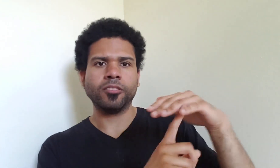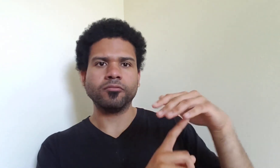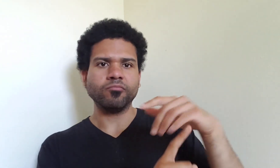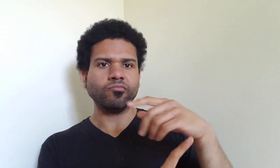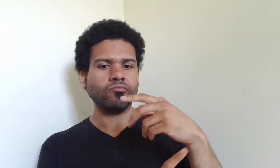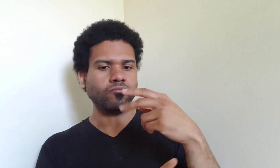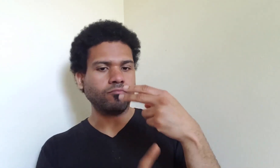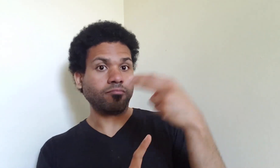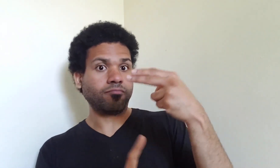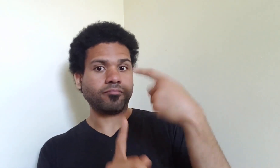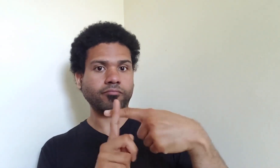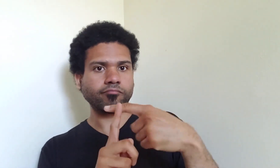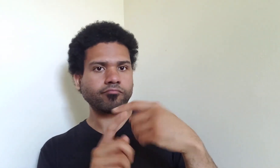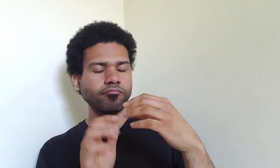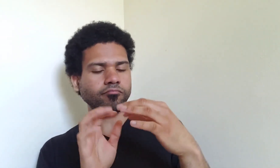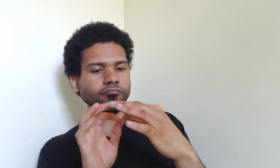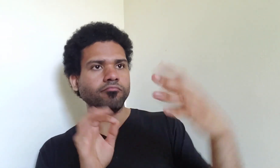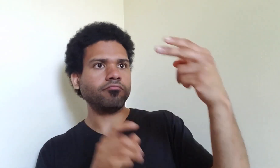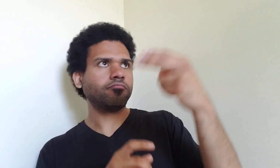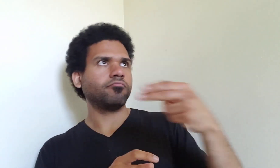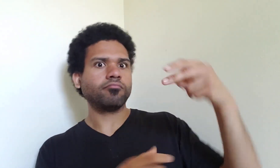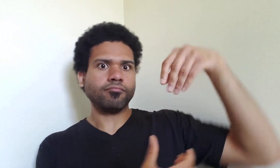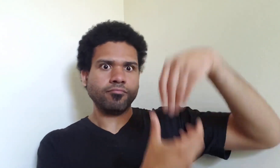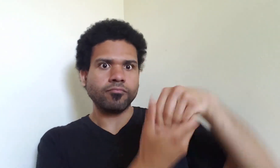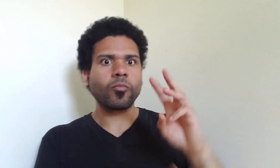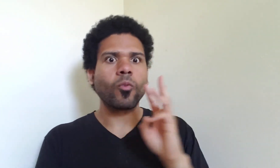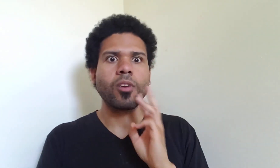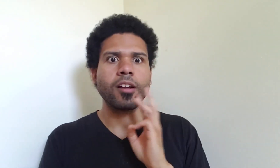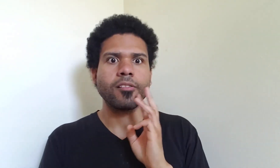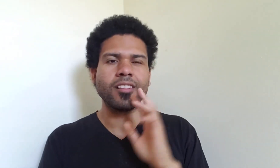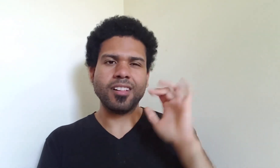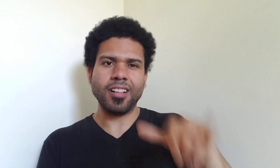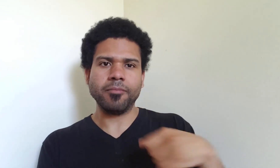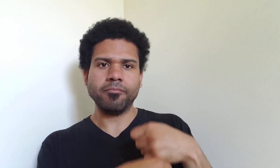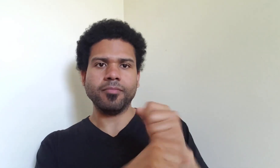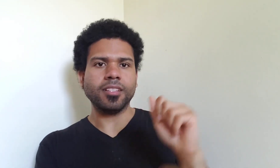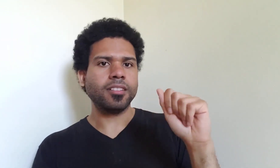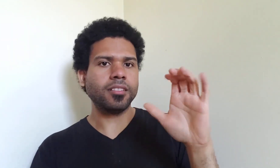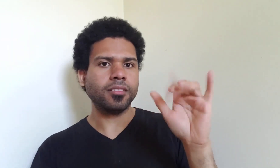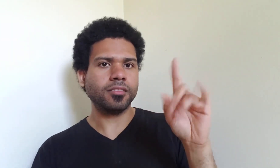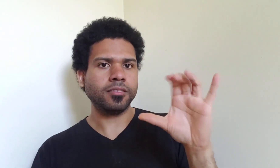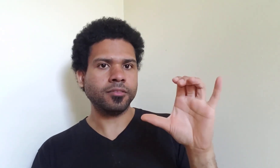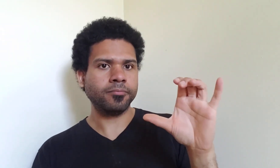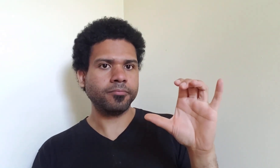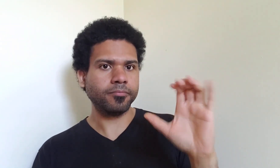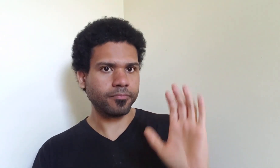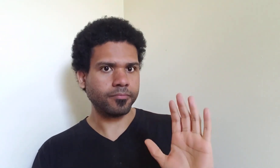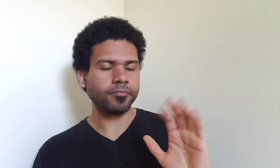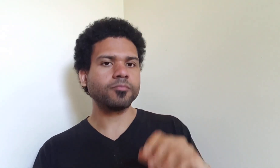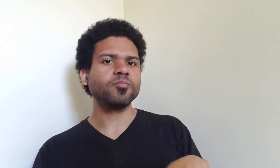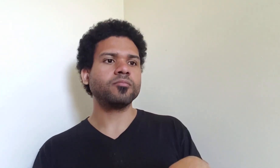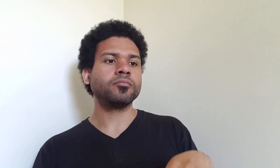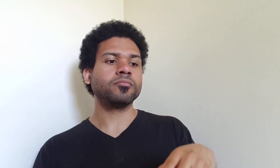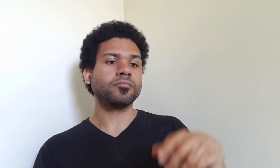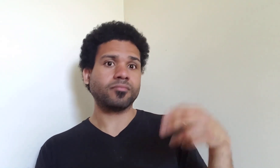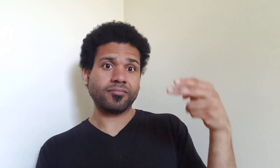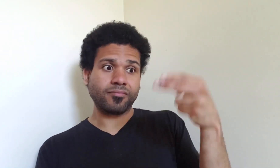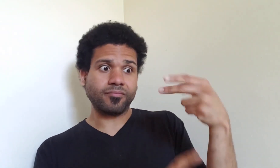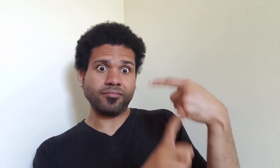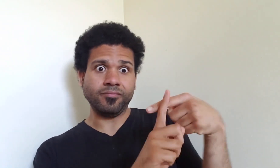H+ ions in water makes an environment acidic.